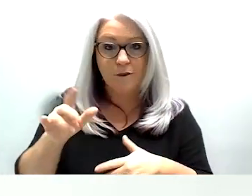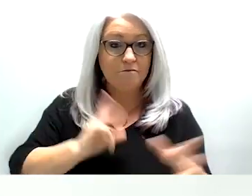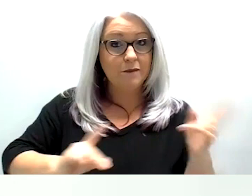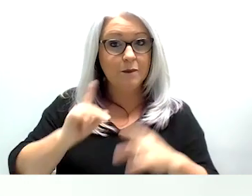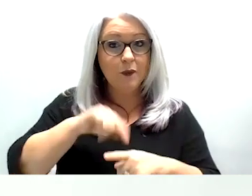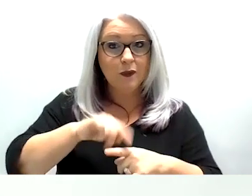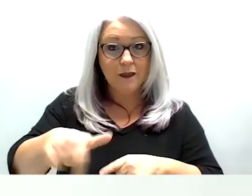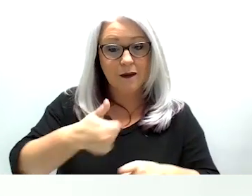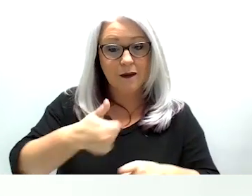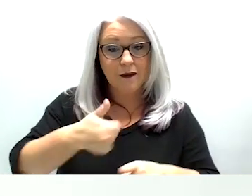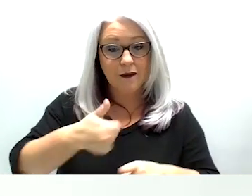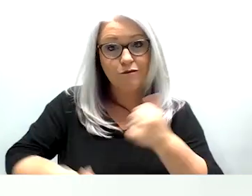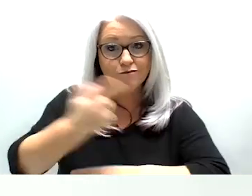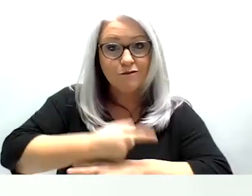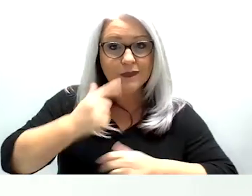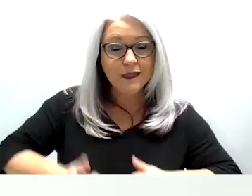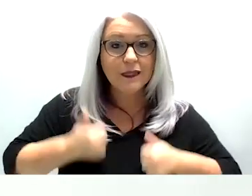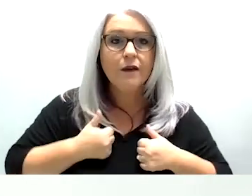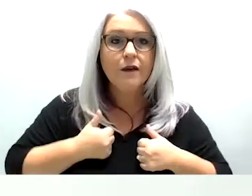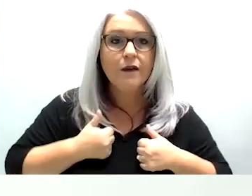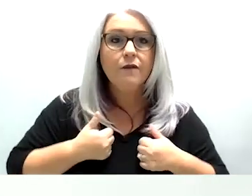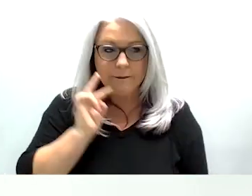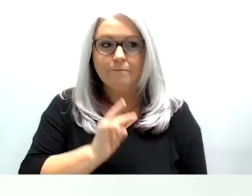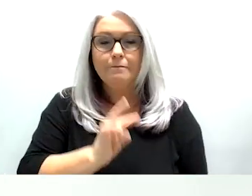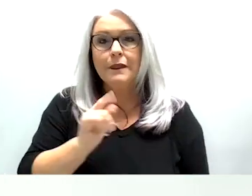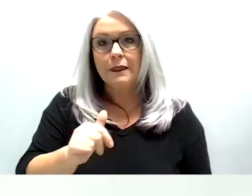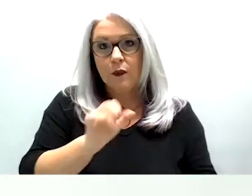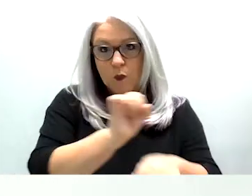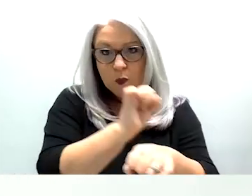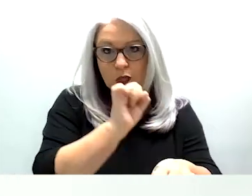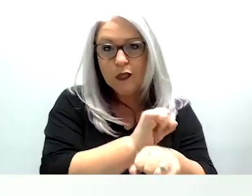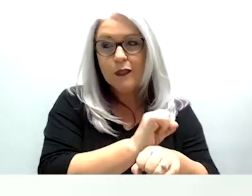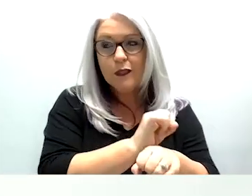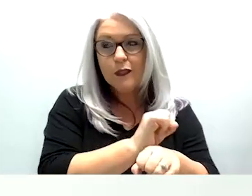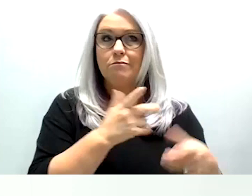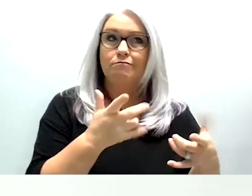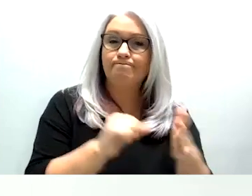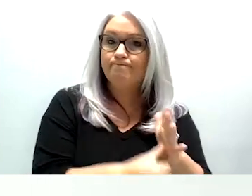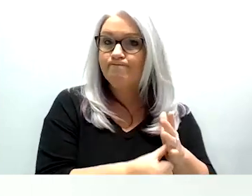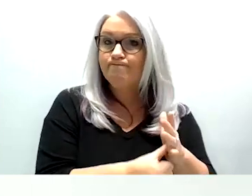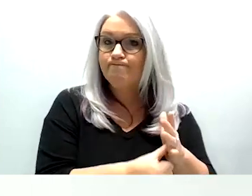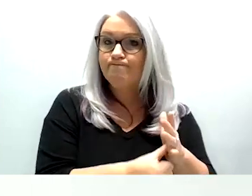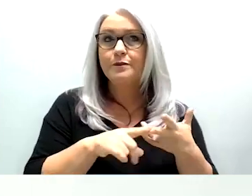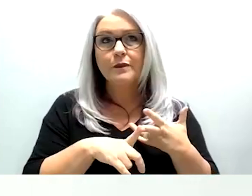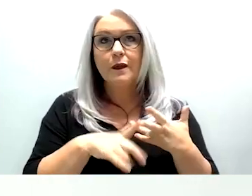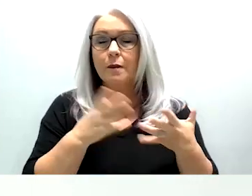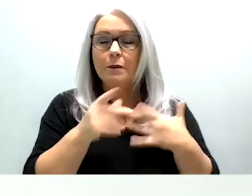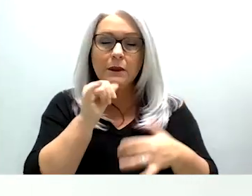of folks with long COVID see impact especially on their work. And for people who are maybe not in the workforce, we see a lot